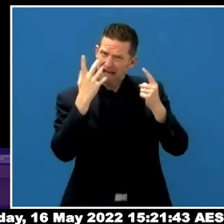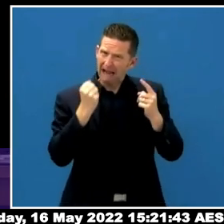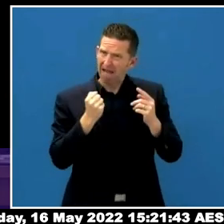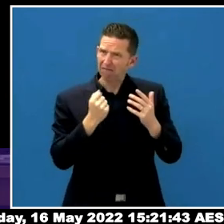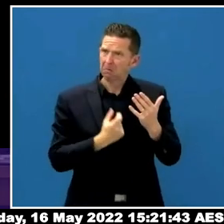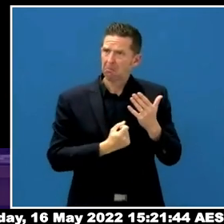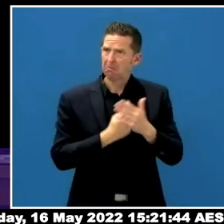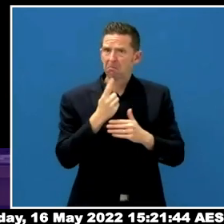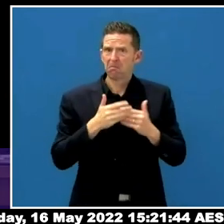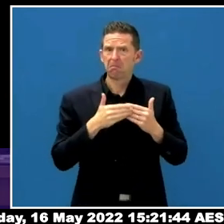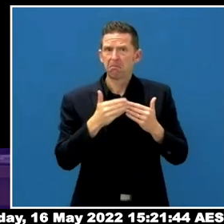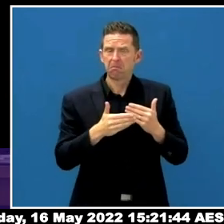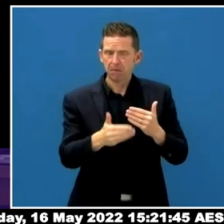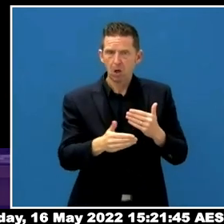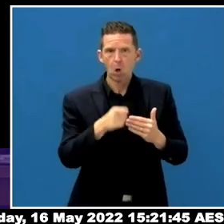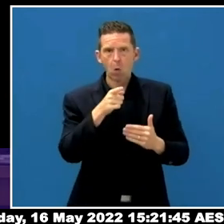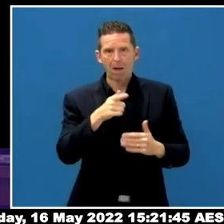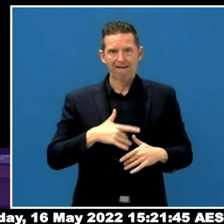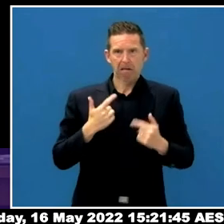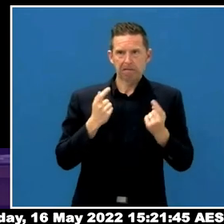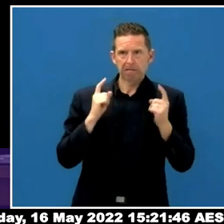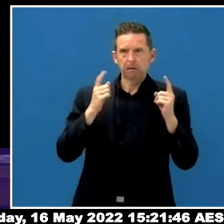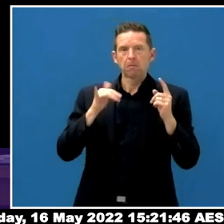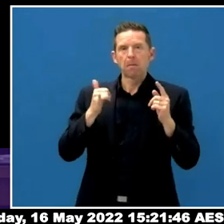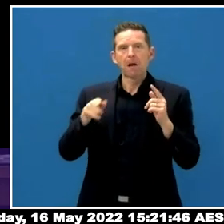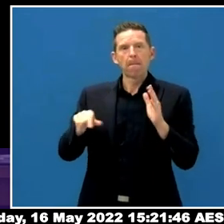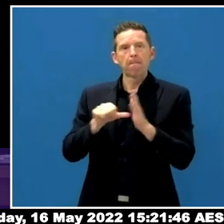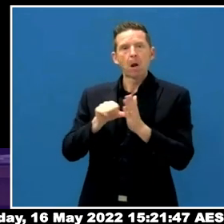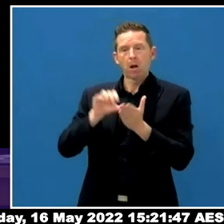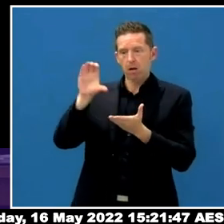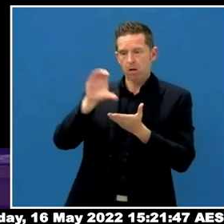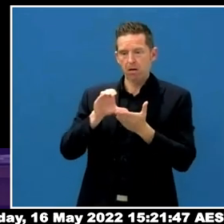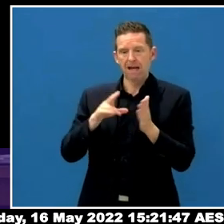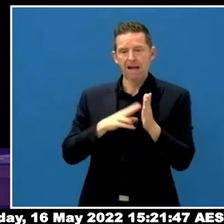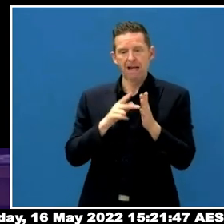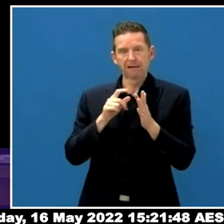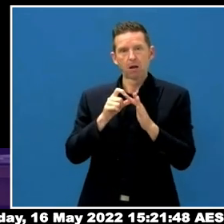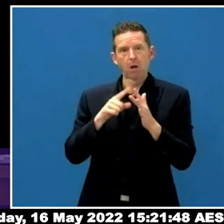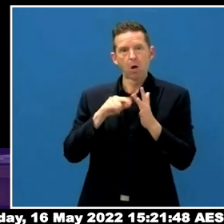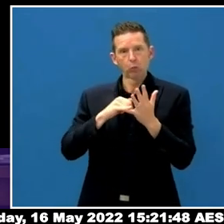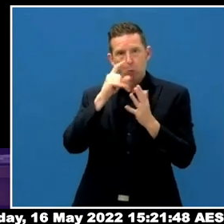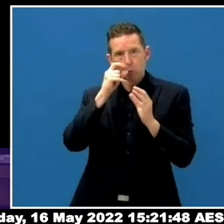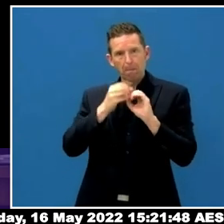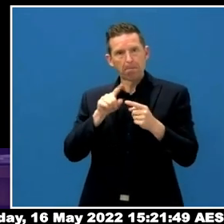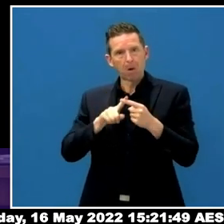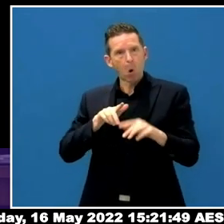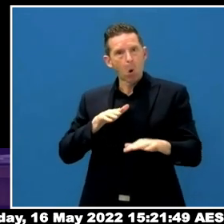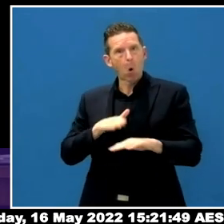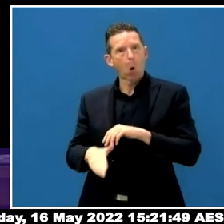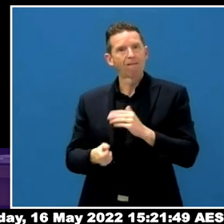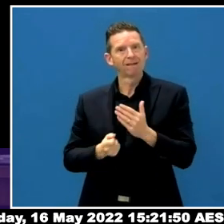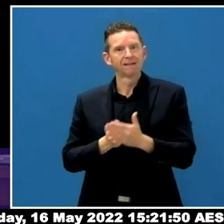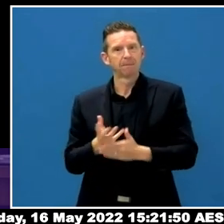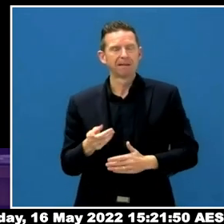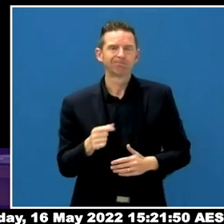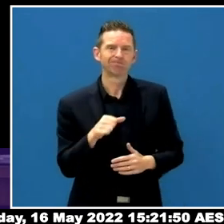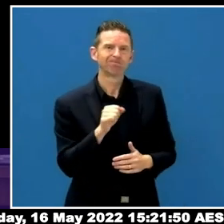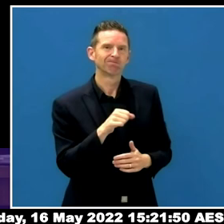an overspend of Toby's NDIS funds? Yes. MR FOGARTY: Was that in 2019 or 2020, do you recall?